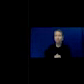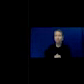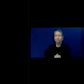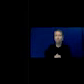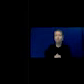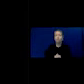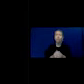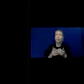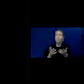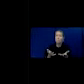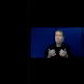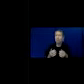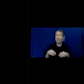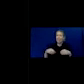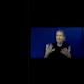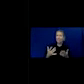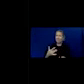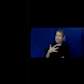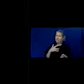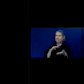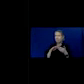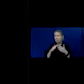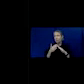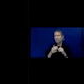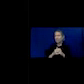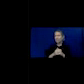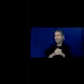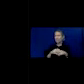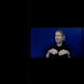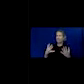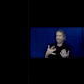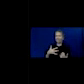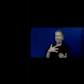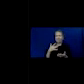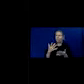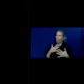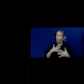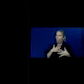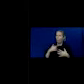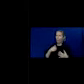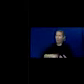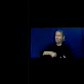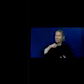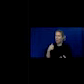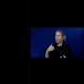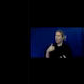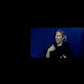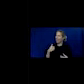of purpose. It can boost their confidence by going into work.